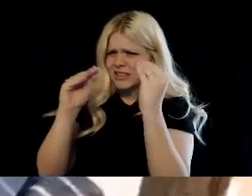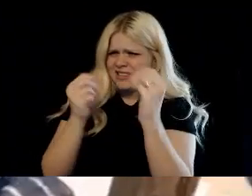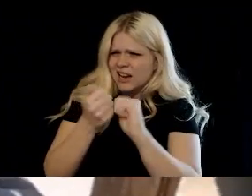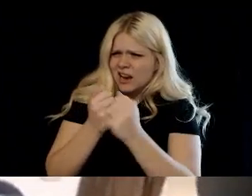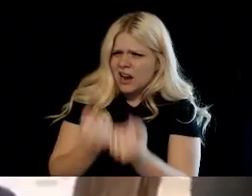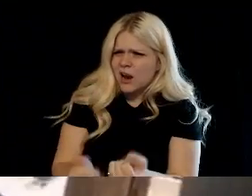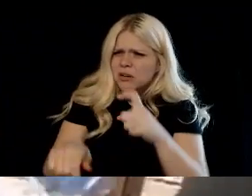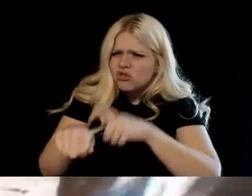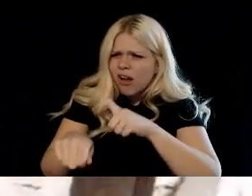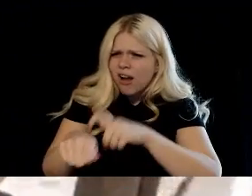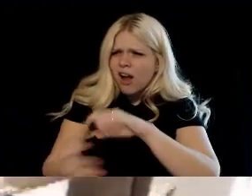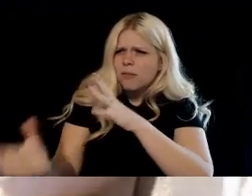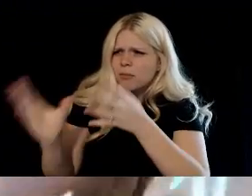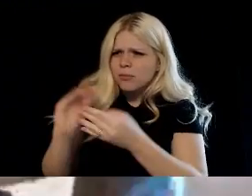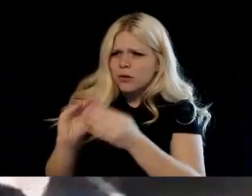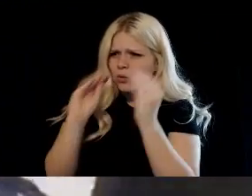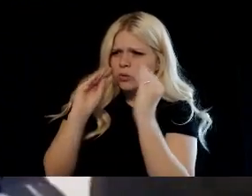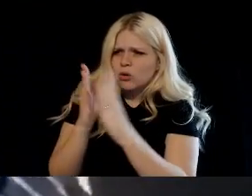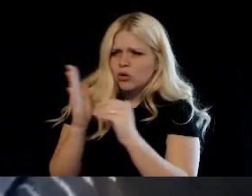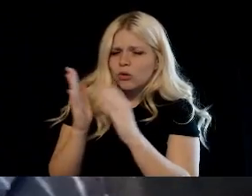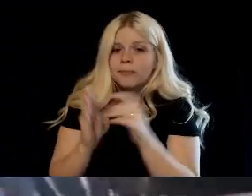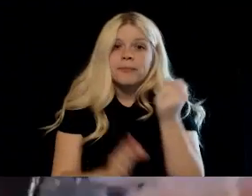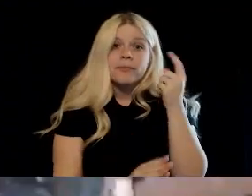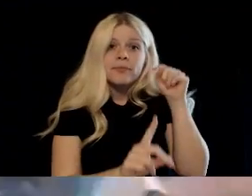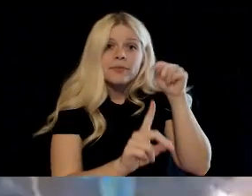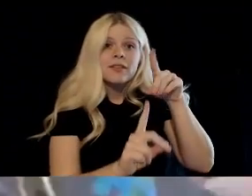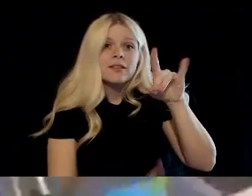So, Diego came from Indianapolis Zoo and he already knew how